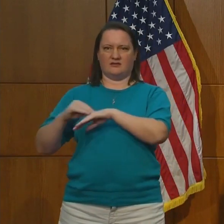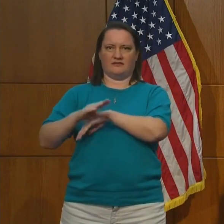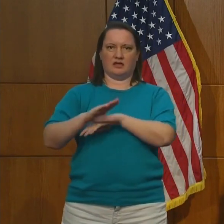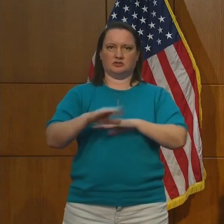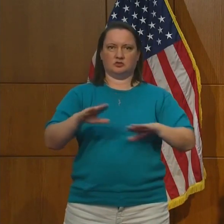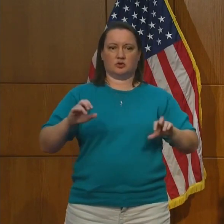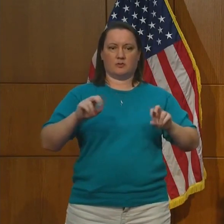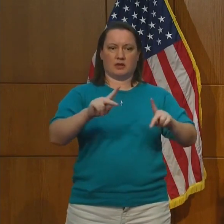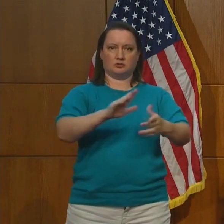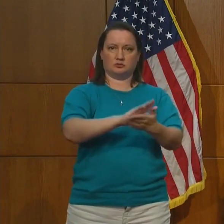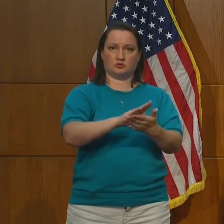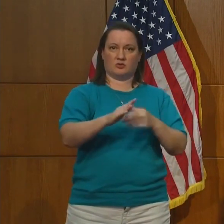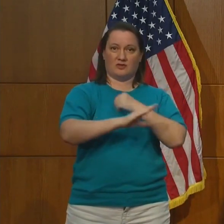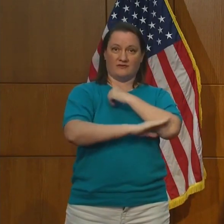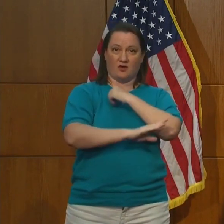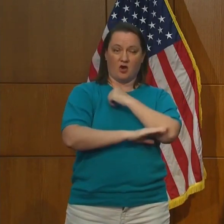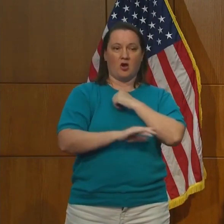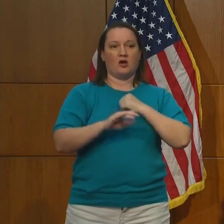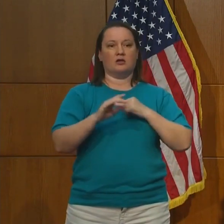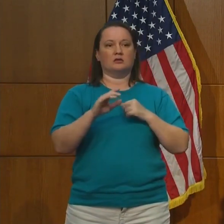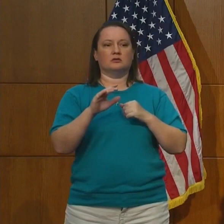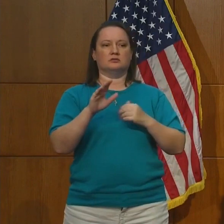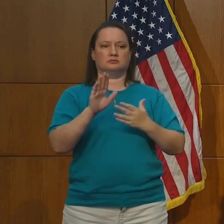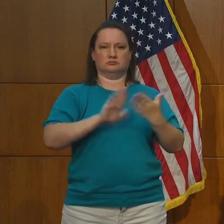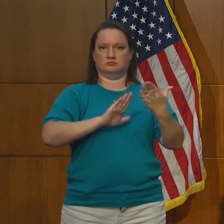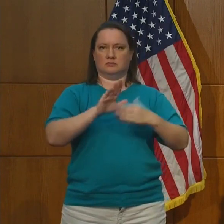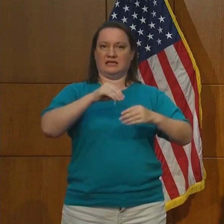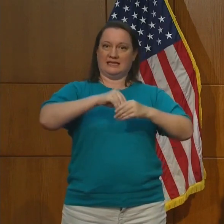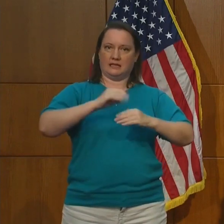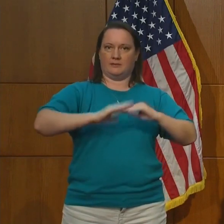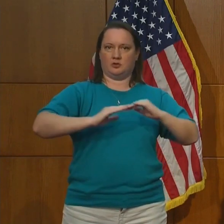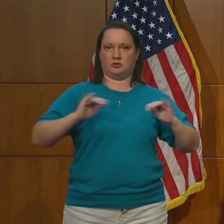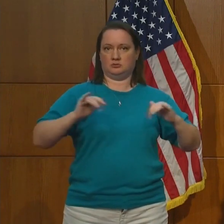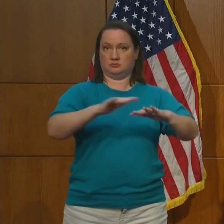CORRECTLY THAT DOES DO THE INCREASE NUMBER AFFECT CHILDREN